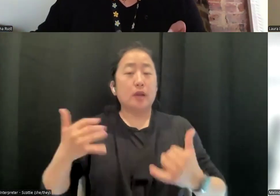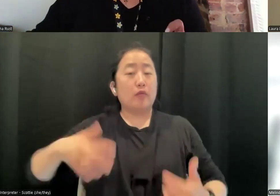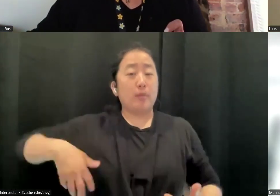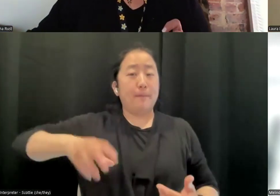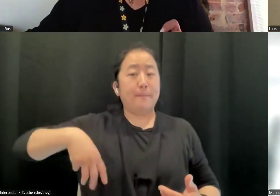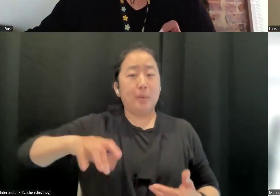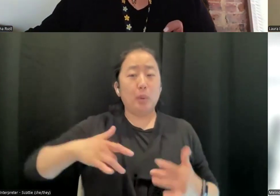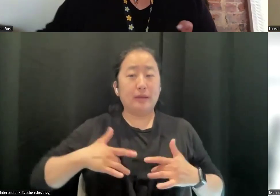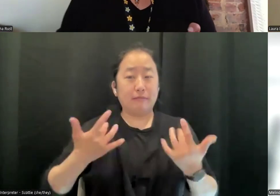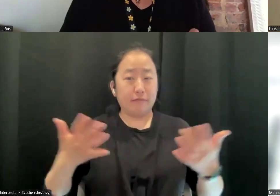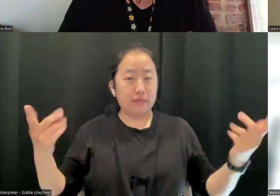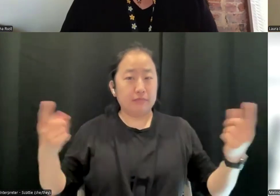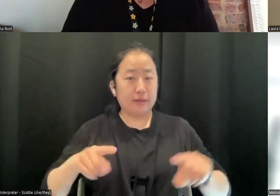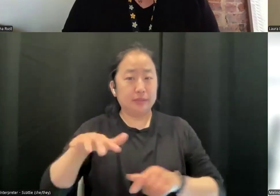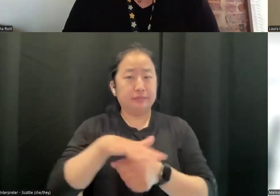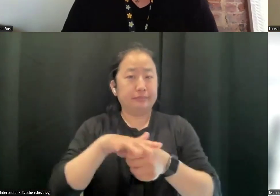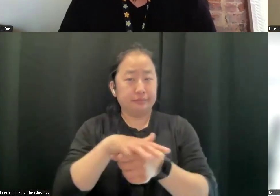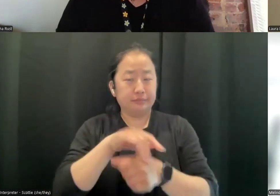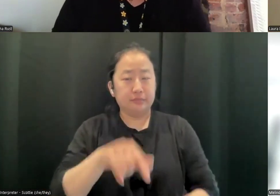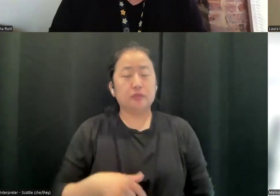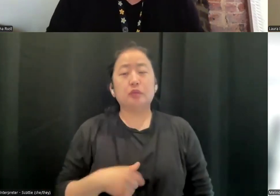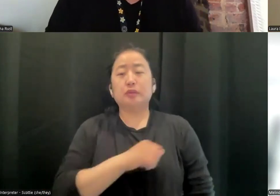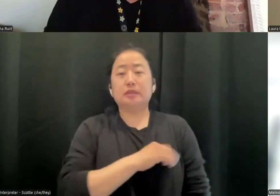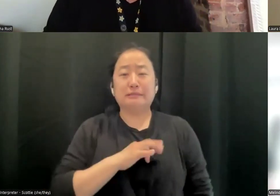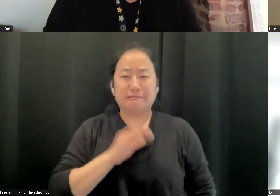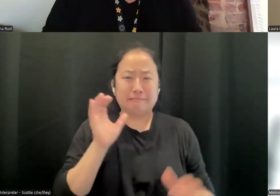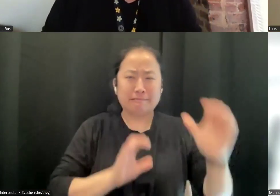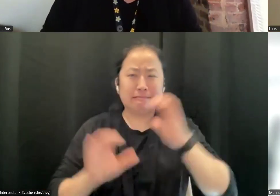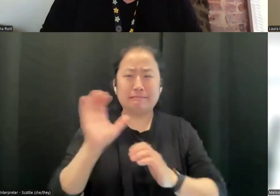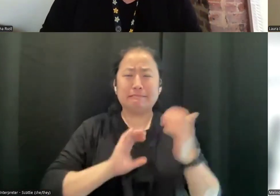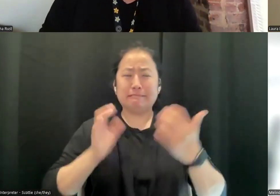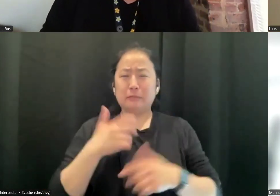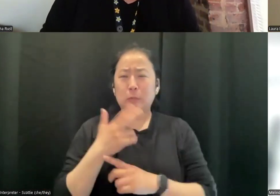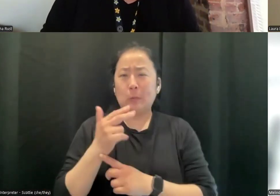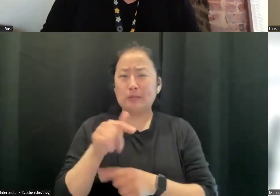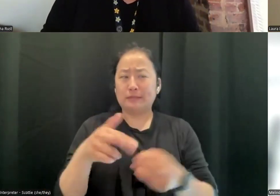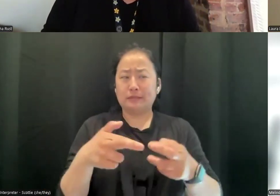to our region so staff has been looking at hotels in the region to look at what is accessible that's